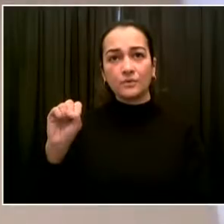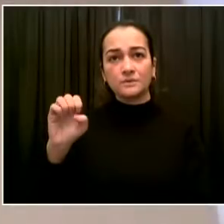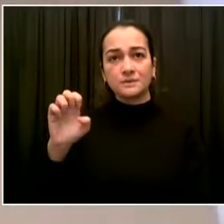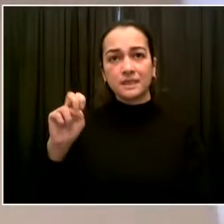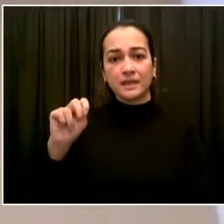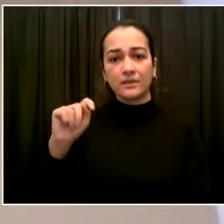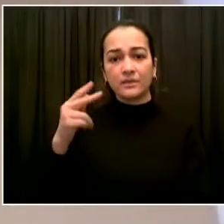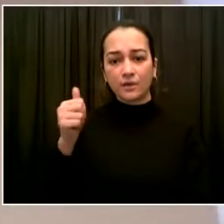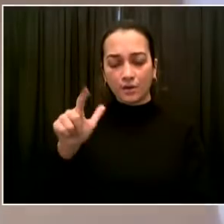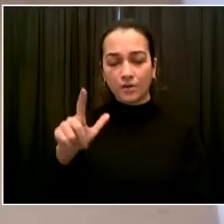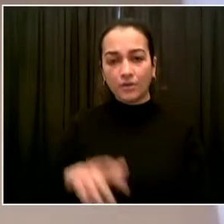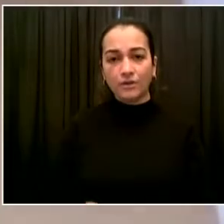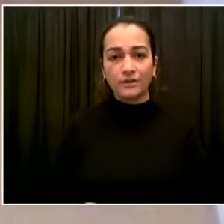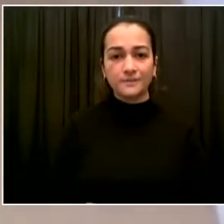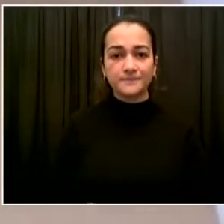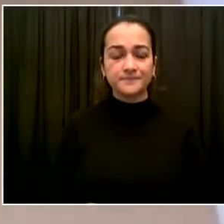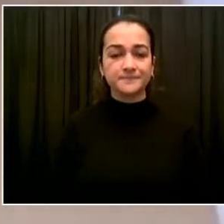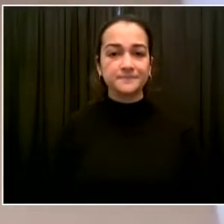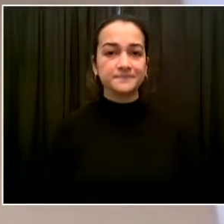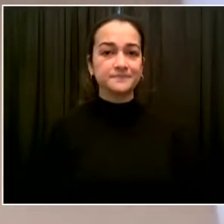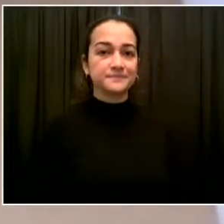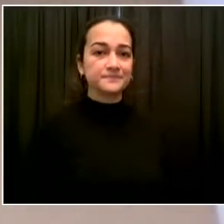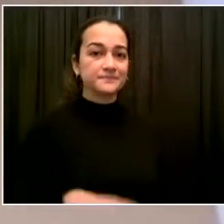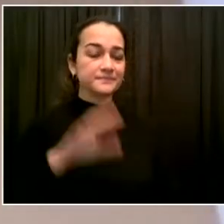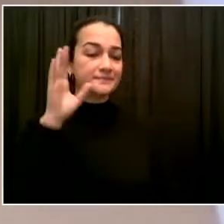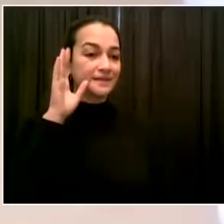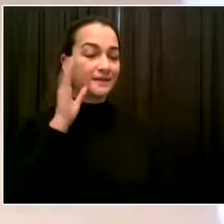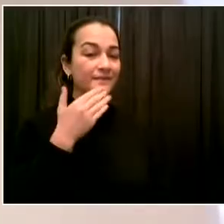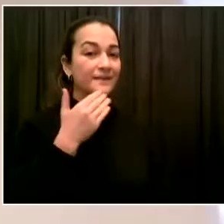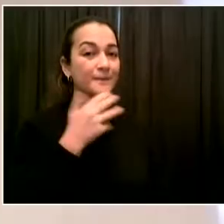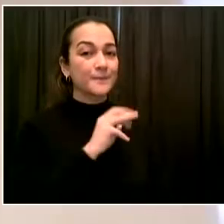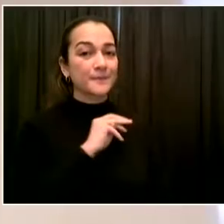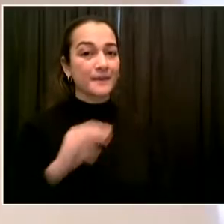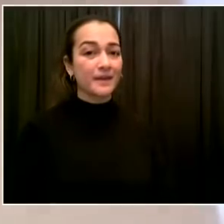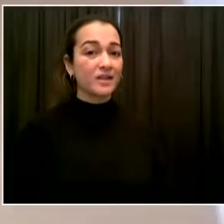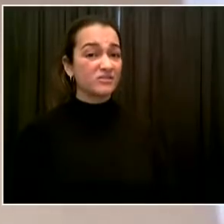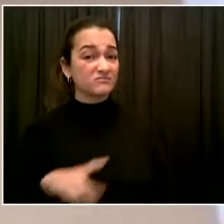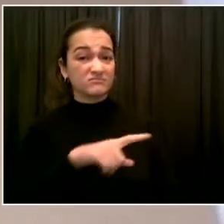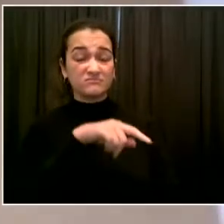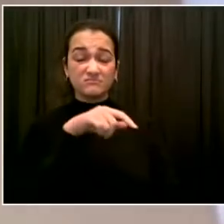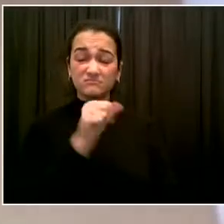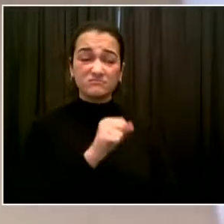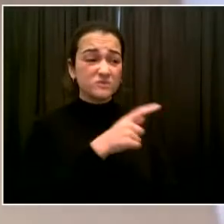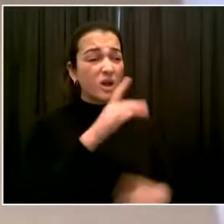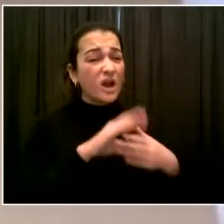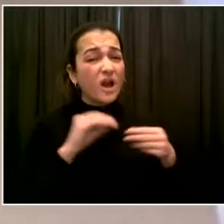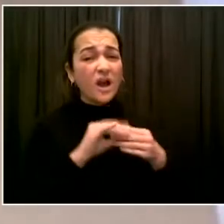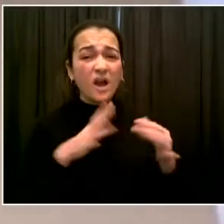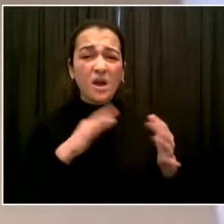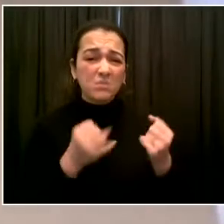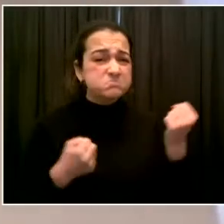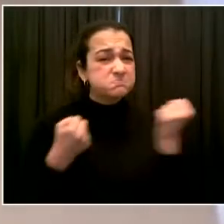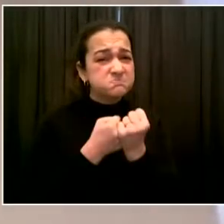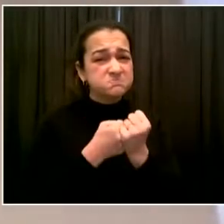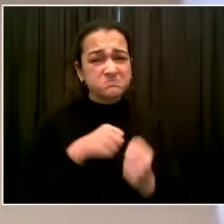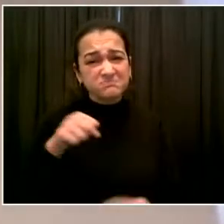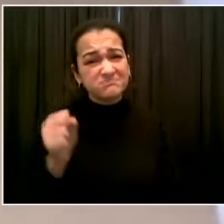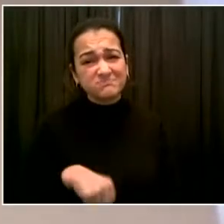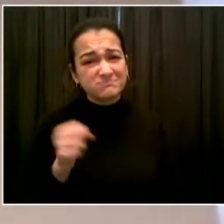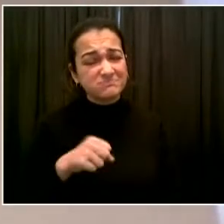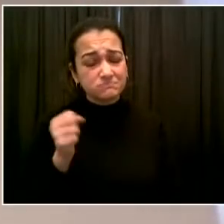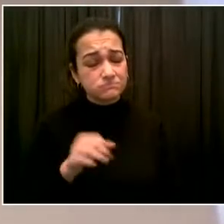ENTER NOW